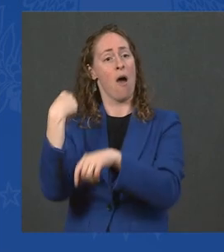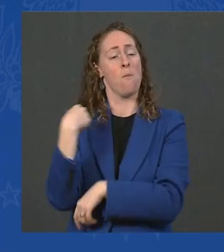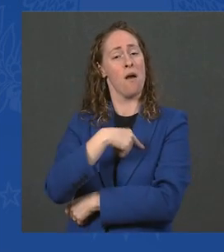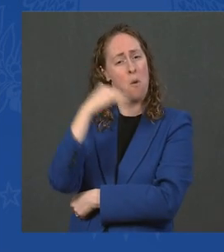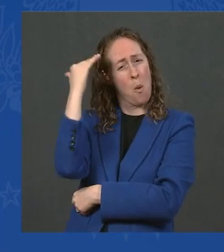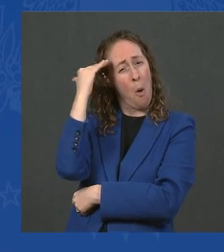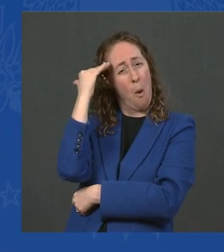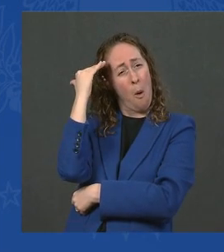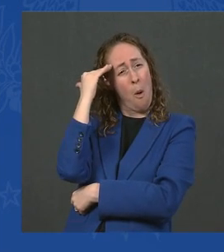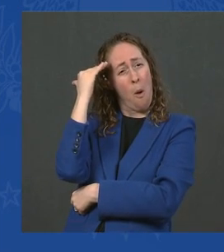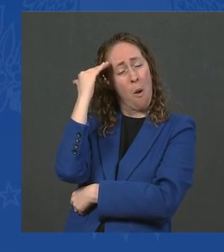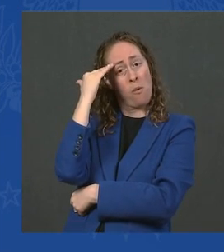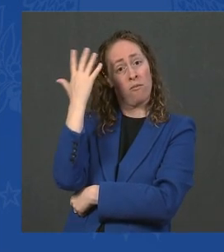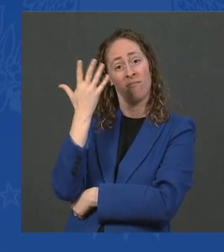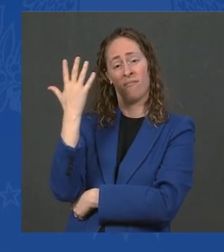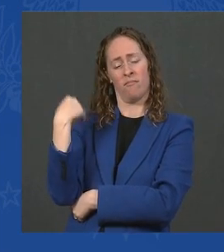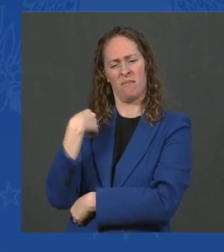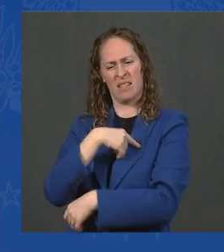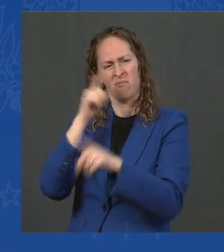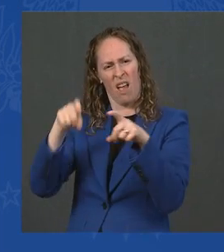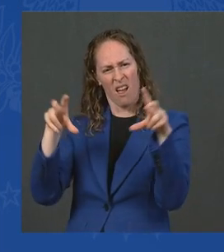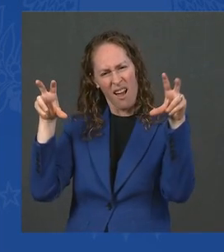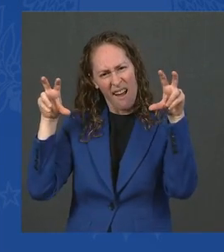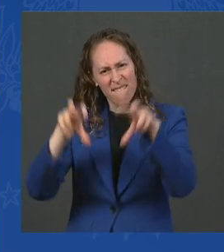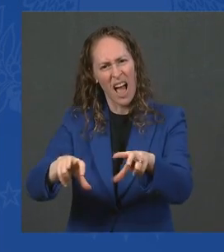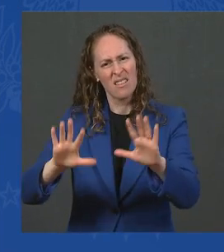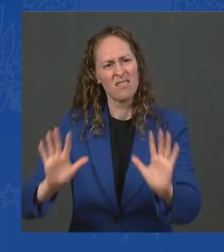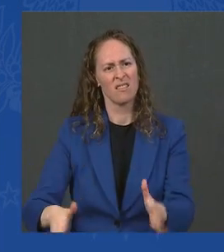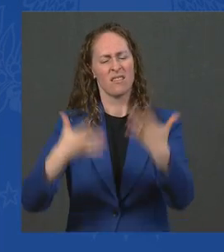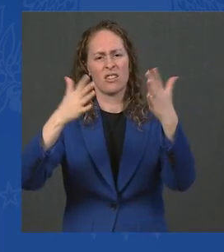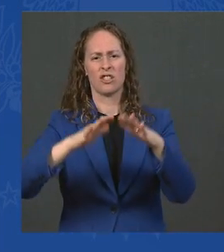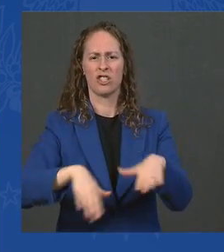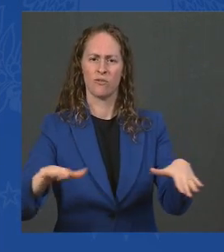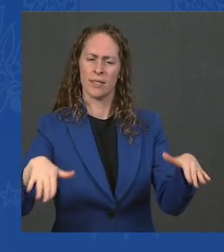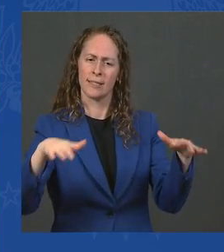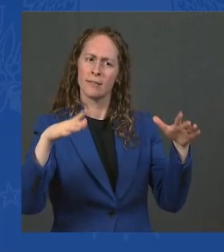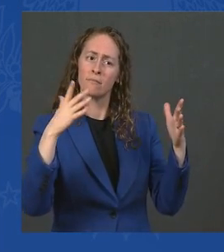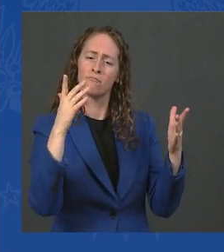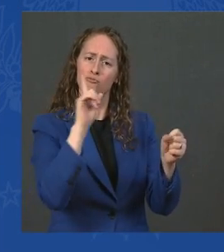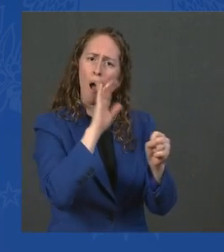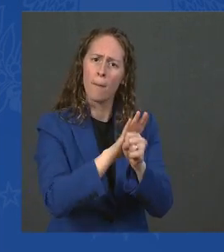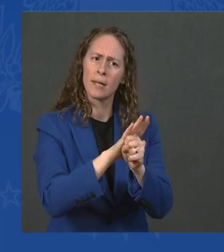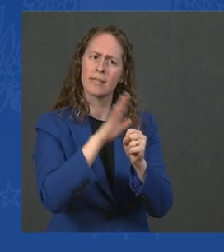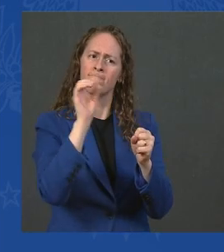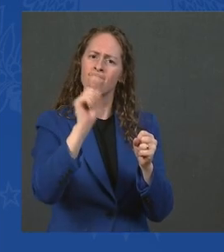We owe them a promise to keep their schools open as safe as possible.